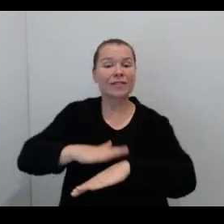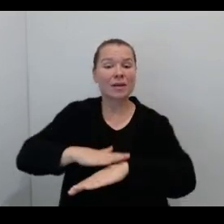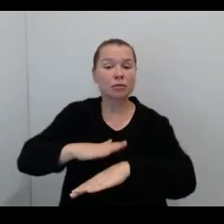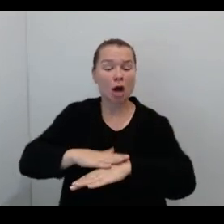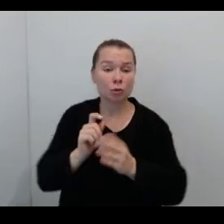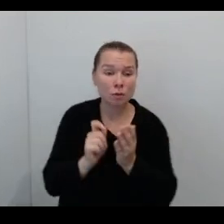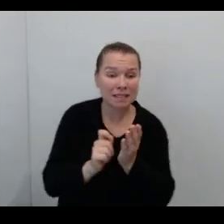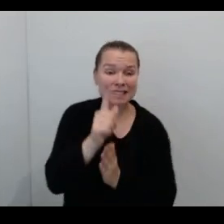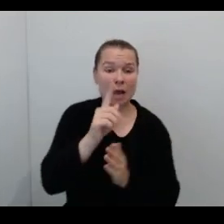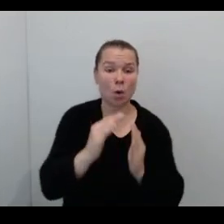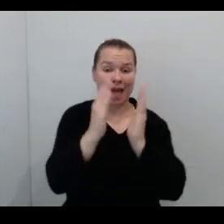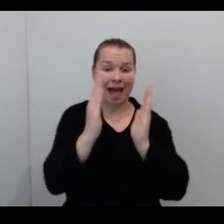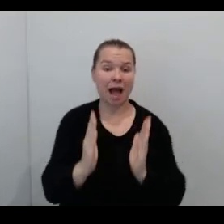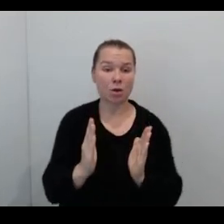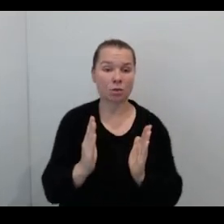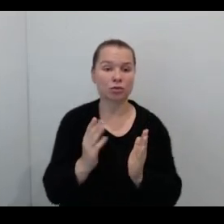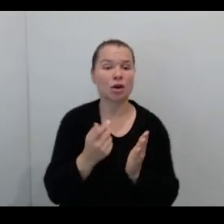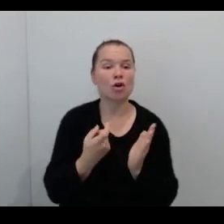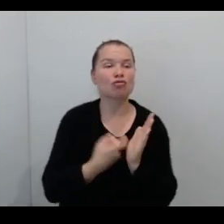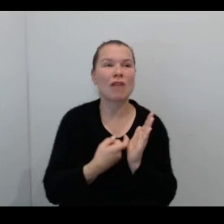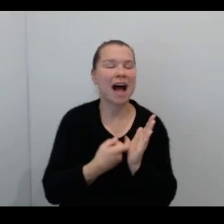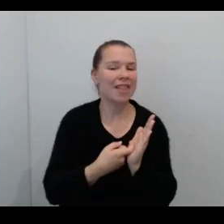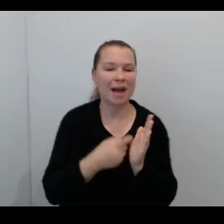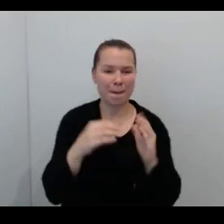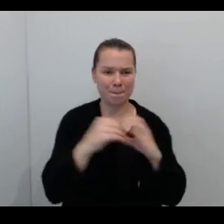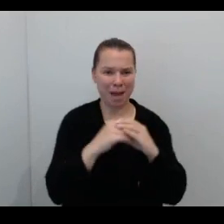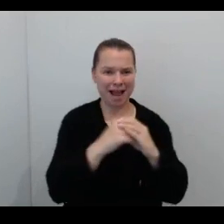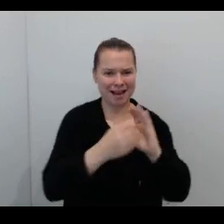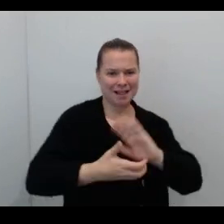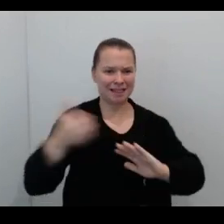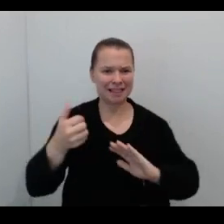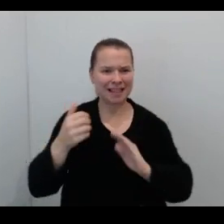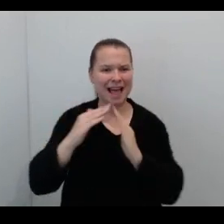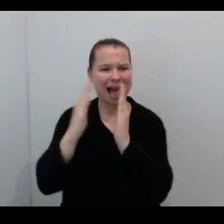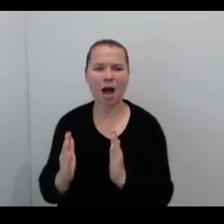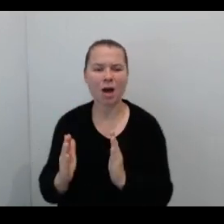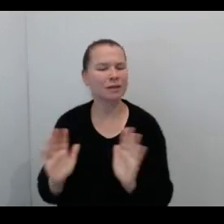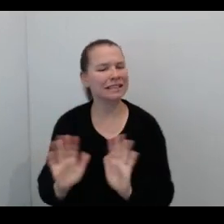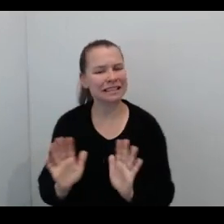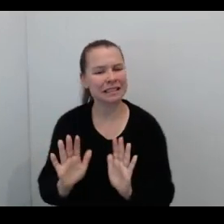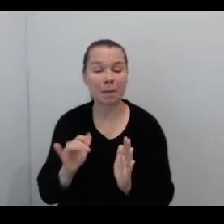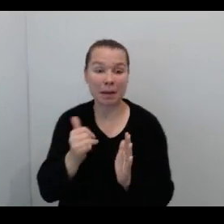the bank and the bank selling it. Or perhaps any of the above could apply.